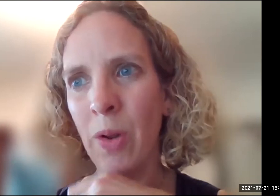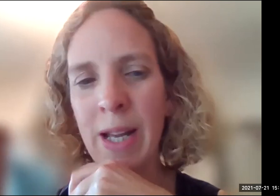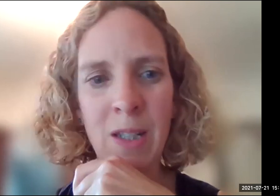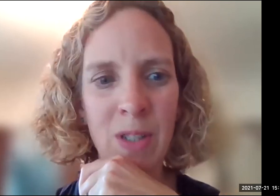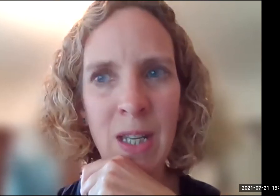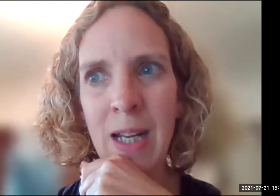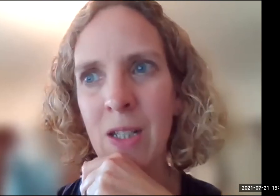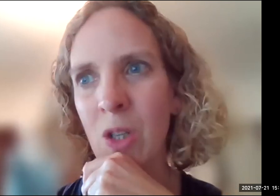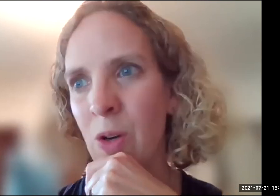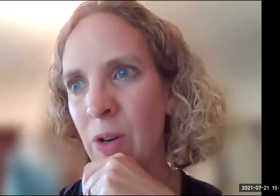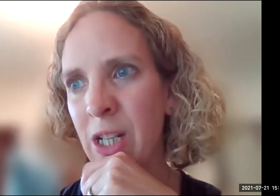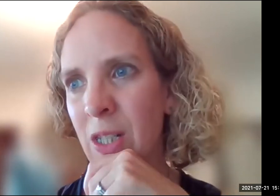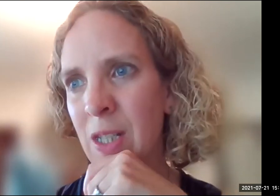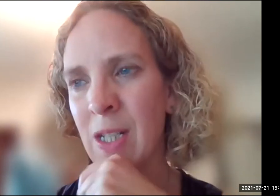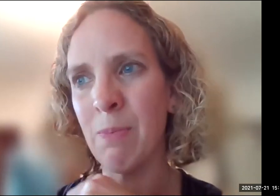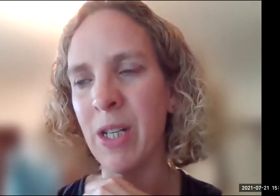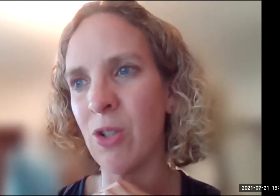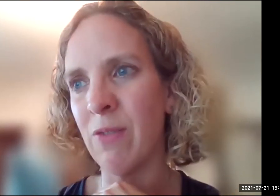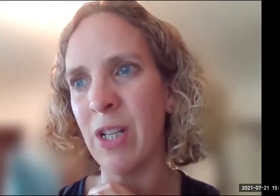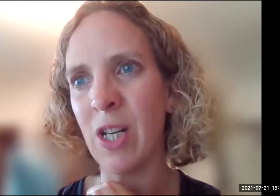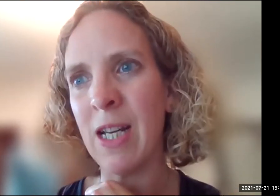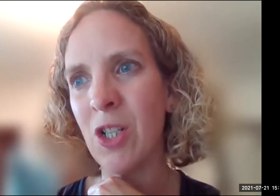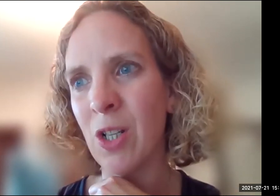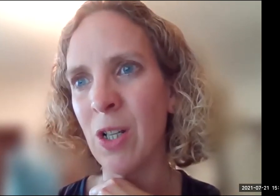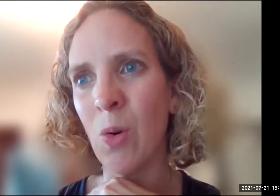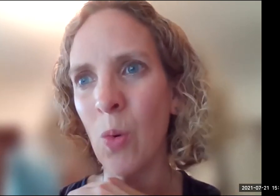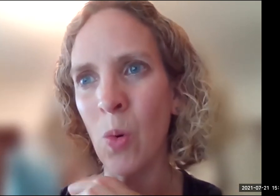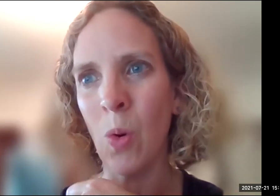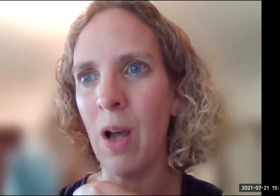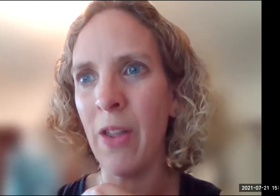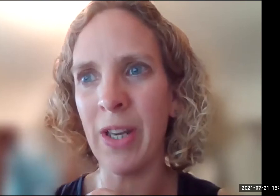week. We hope this session and girls' education day on Monday